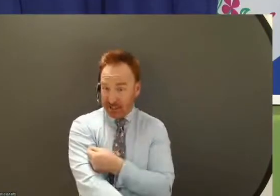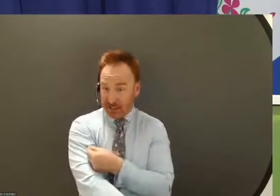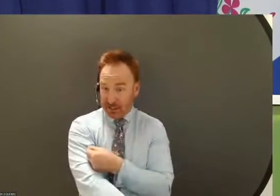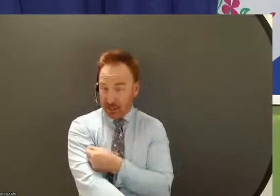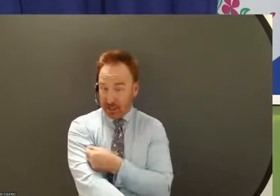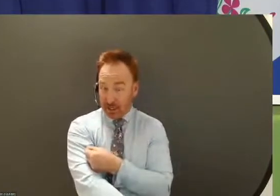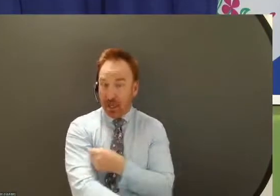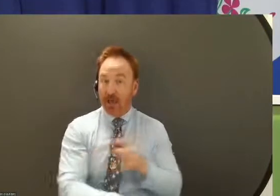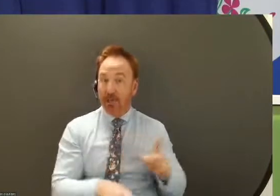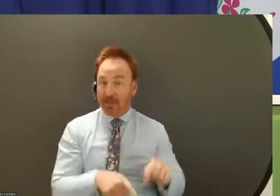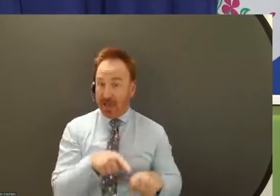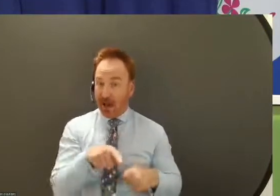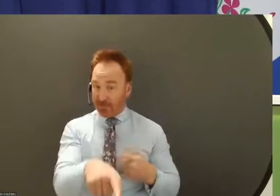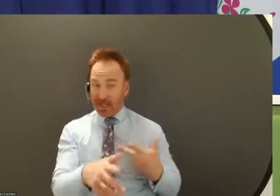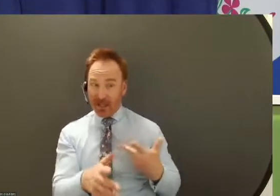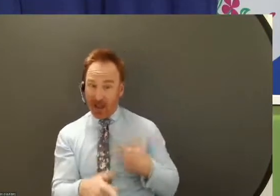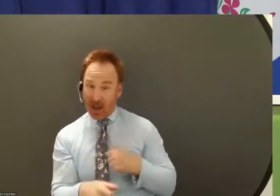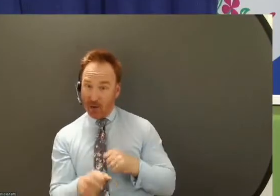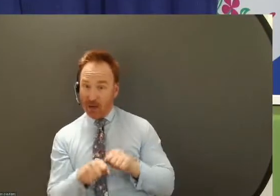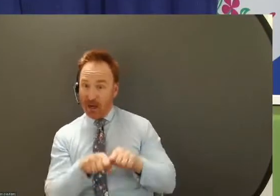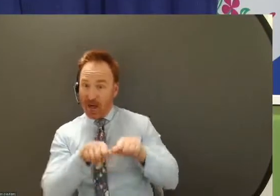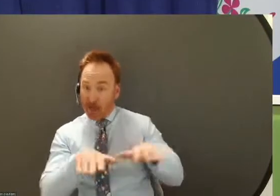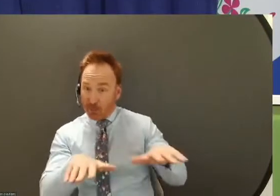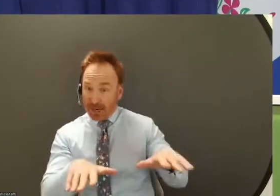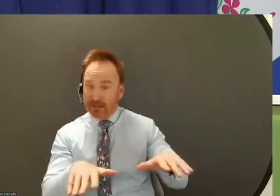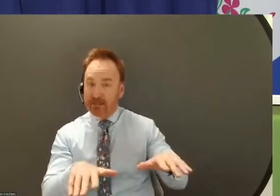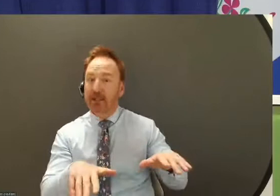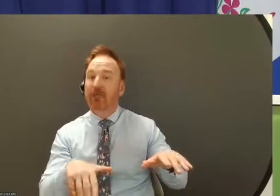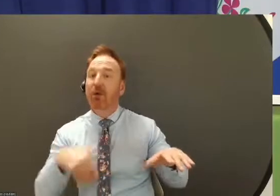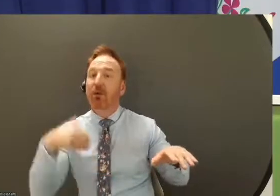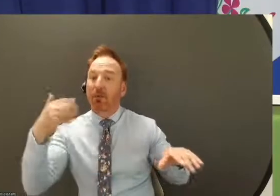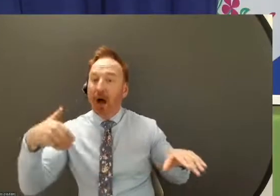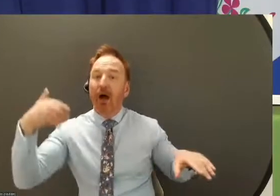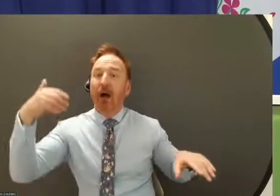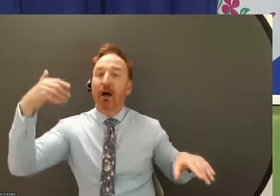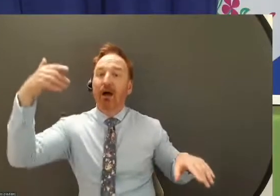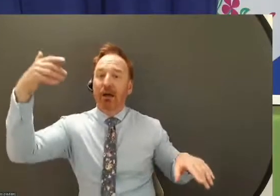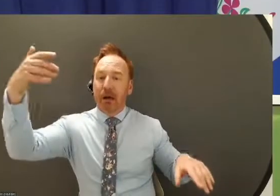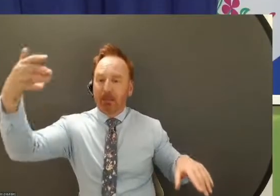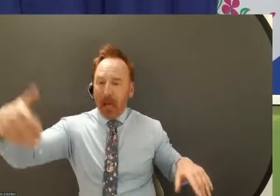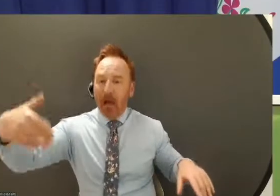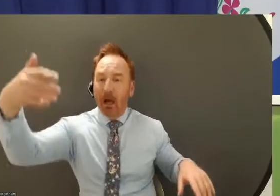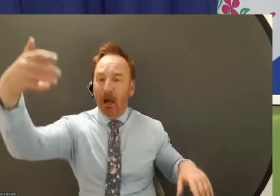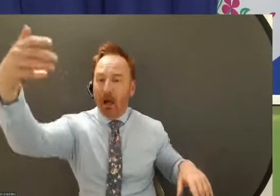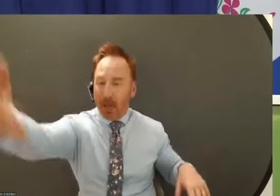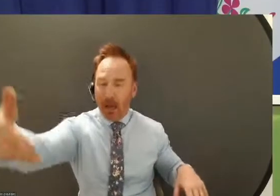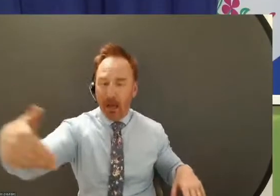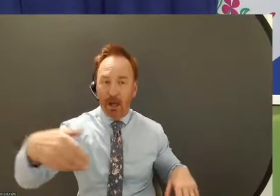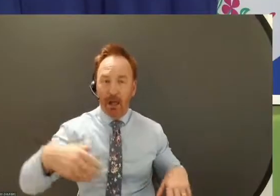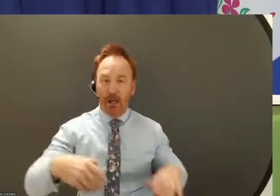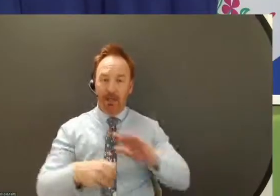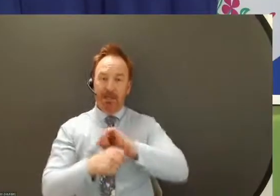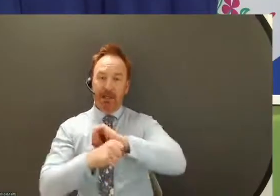And I understand that anxiety. And many Yukoners feel this right now, there is anxiety